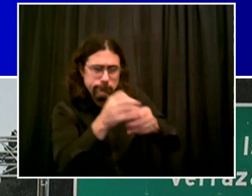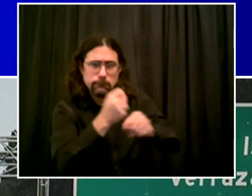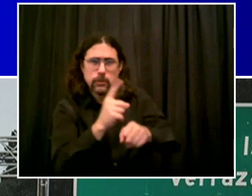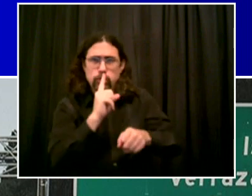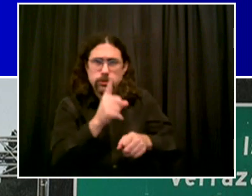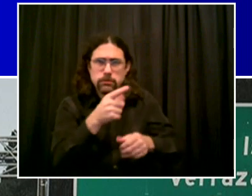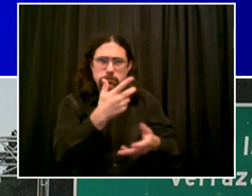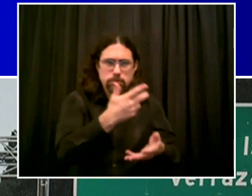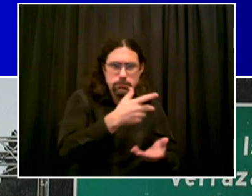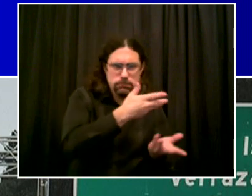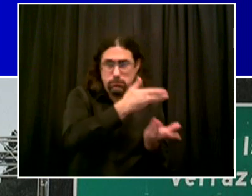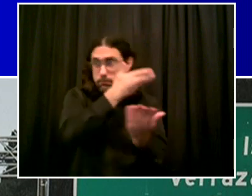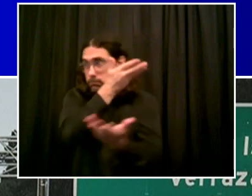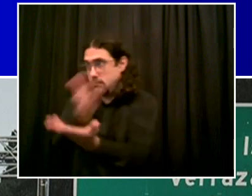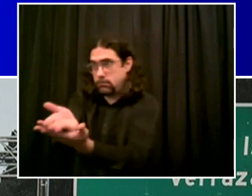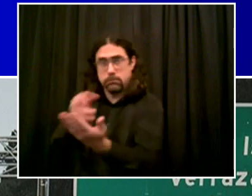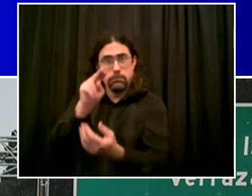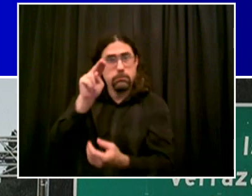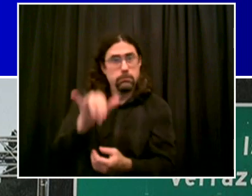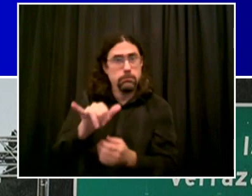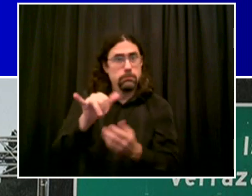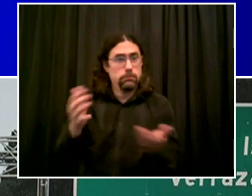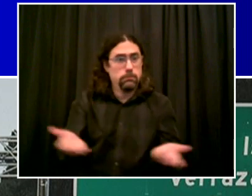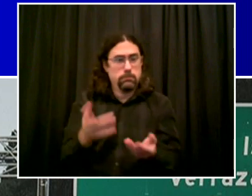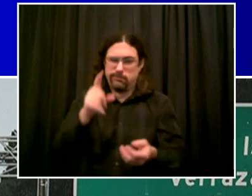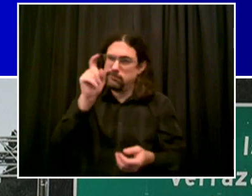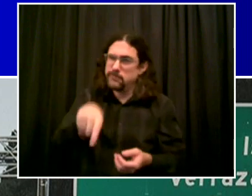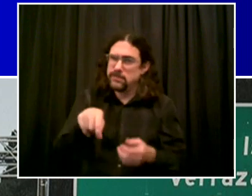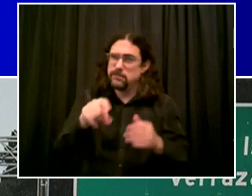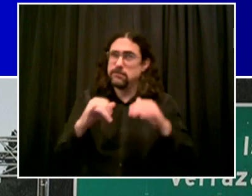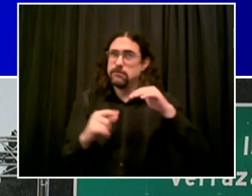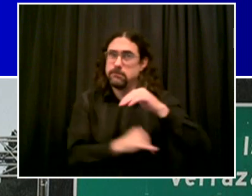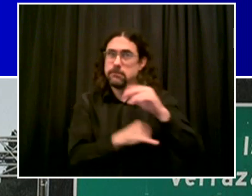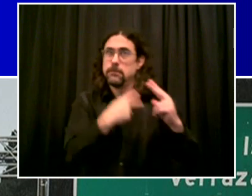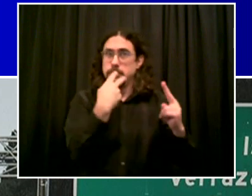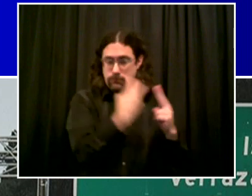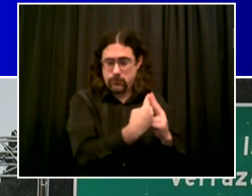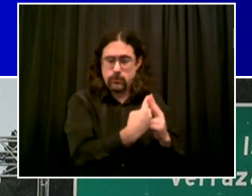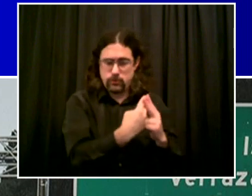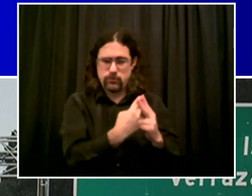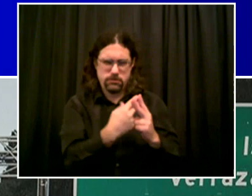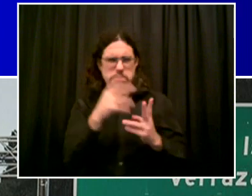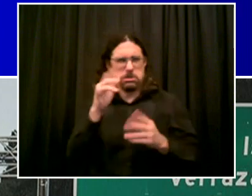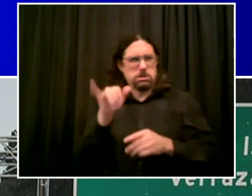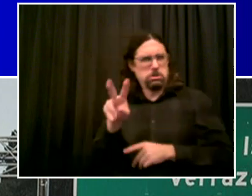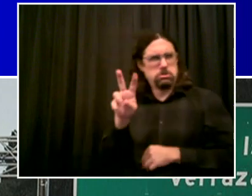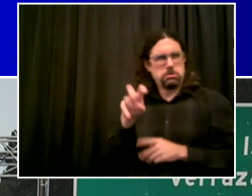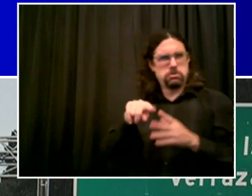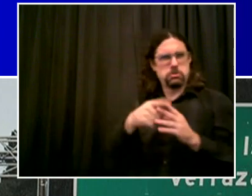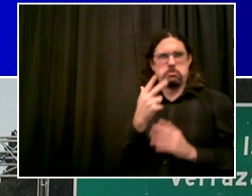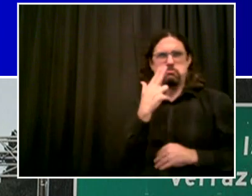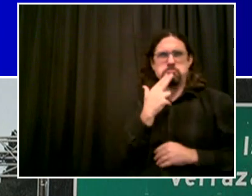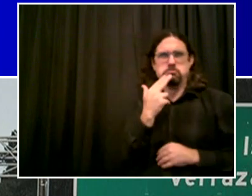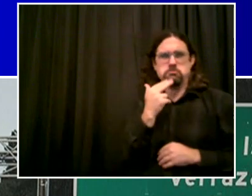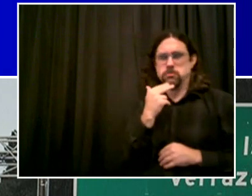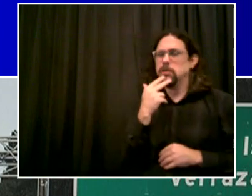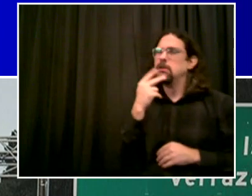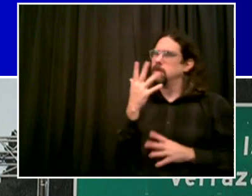MILLNSIO OF